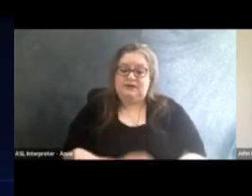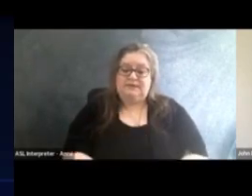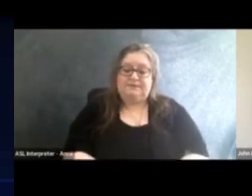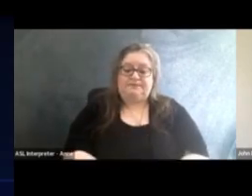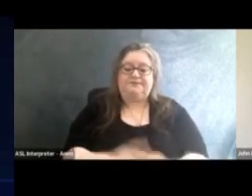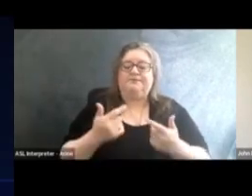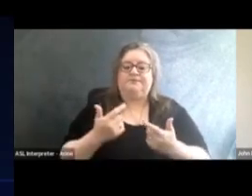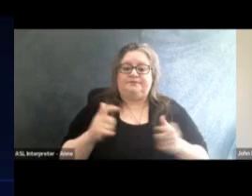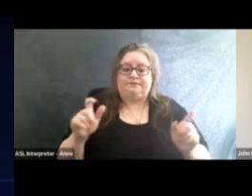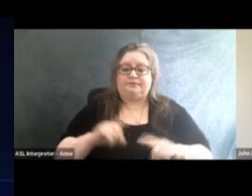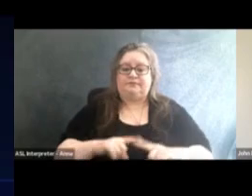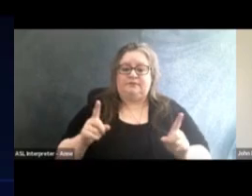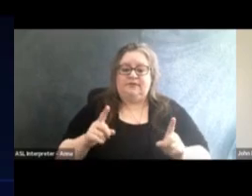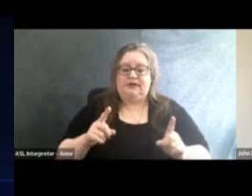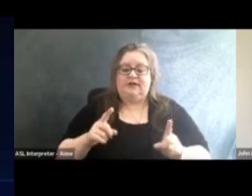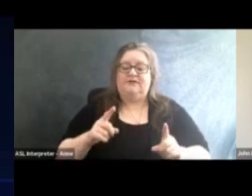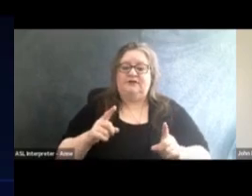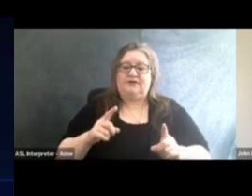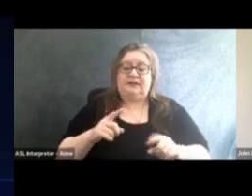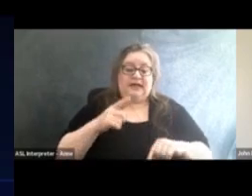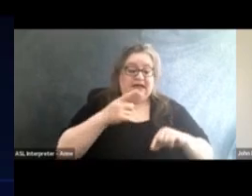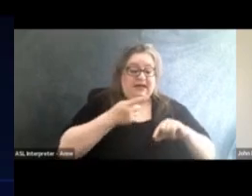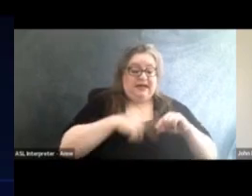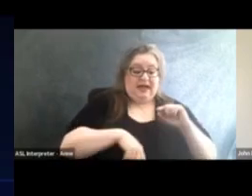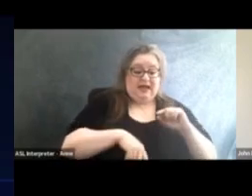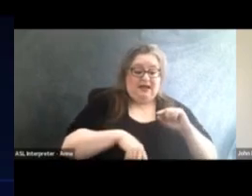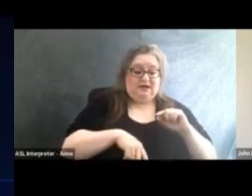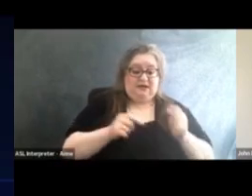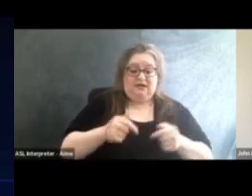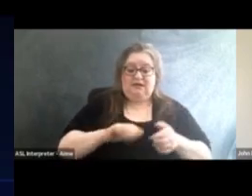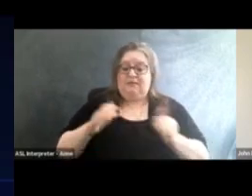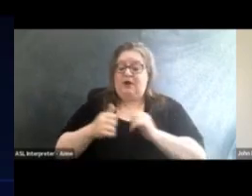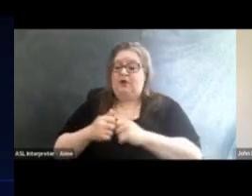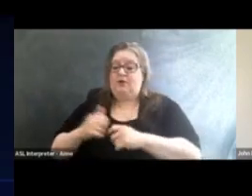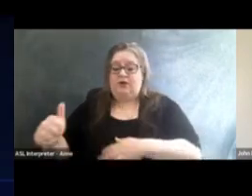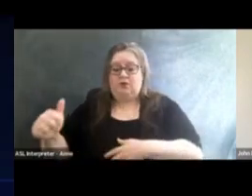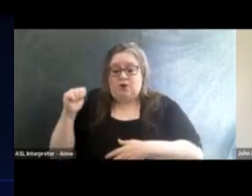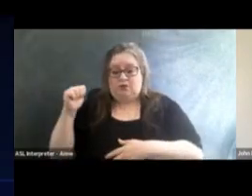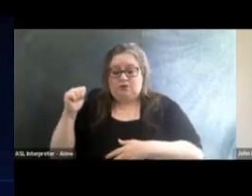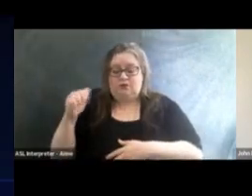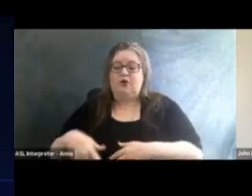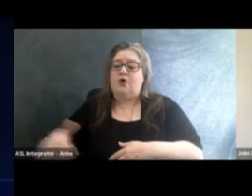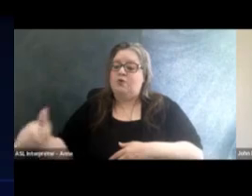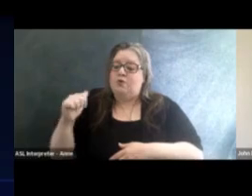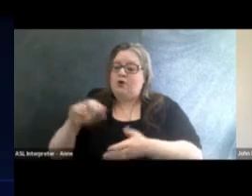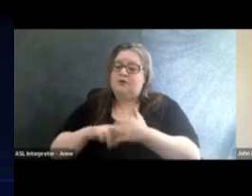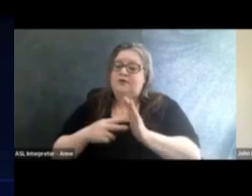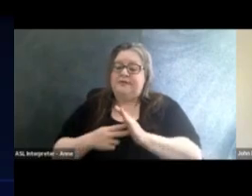difference versus can't, of can't versus won't, won't, implying that it's at that's